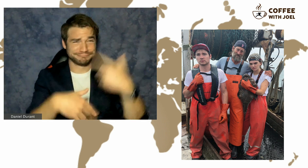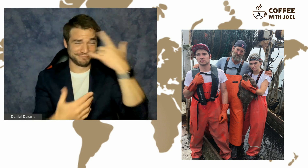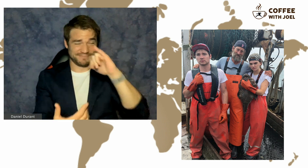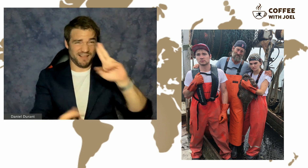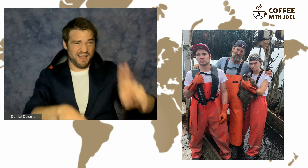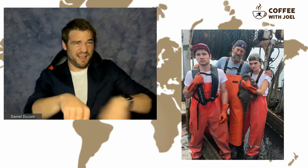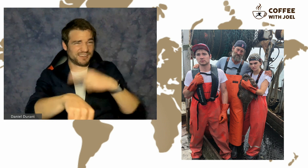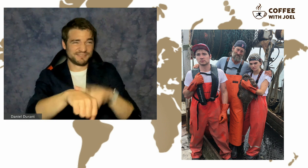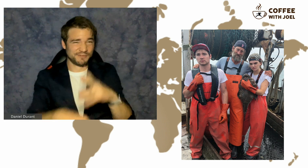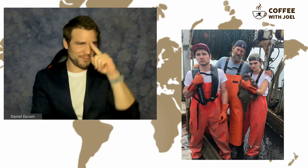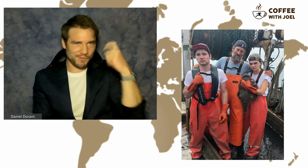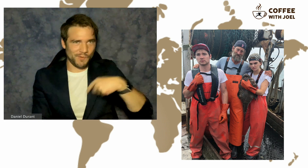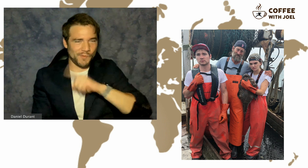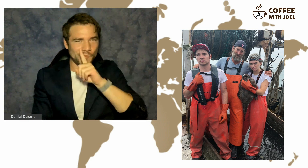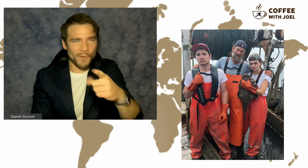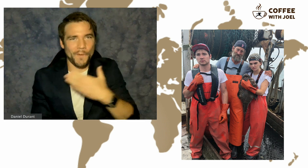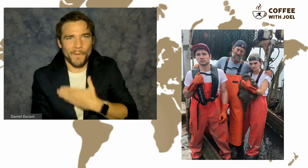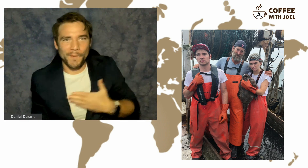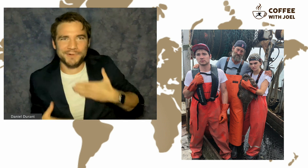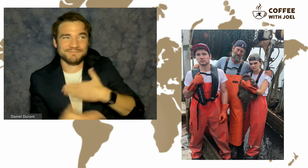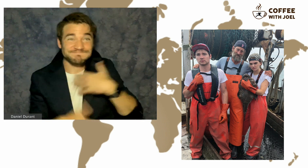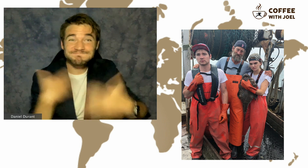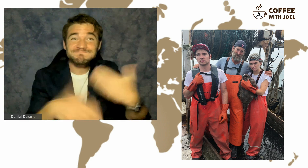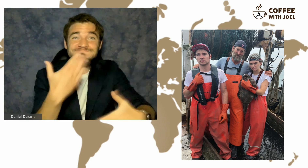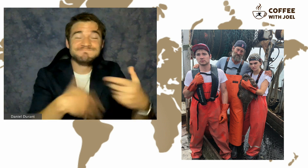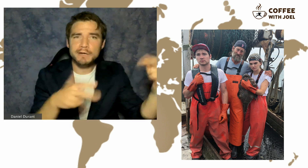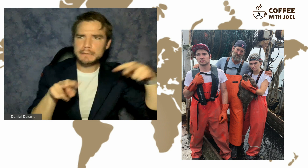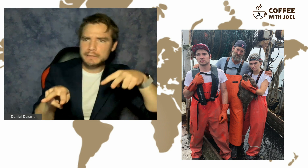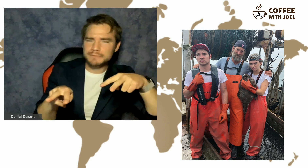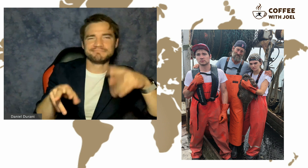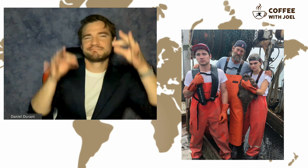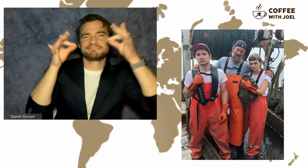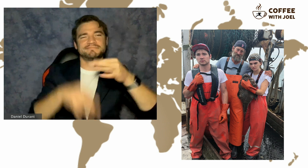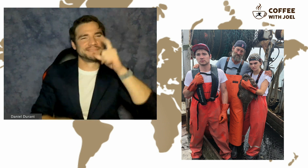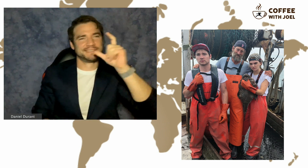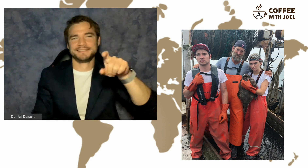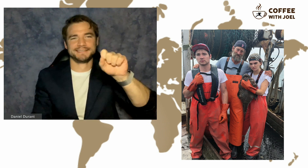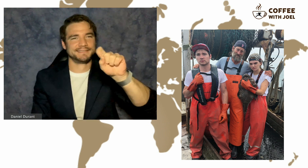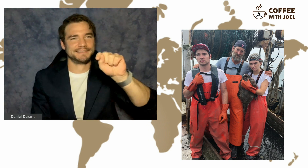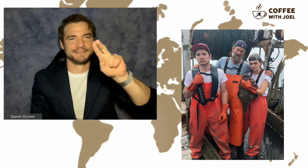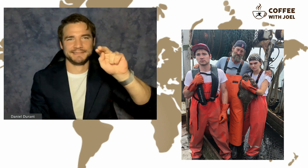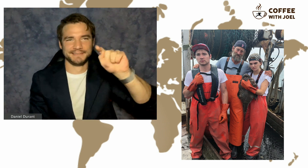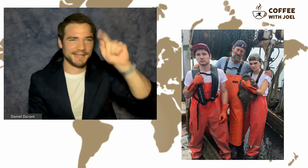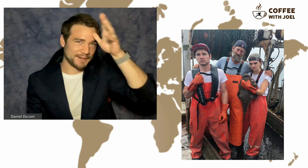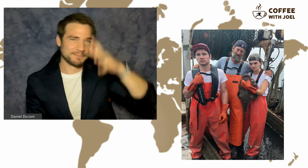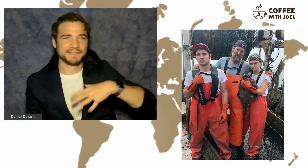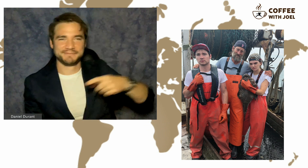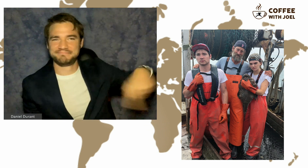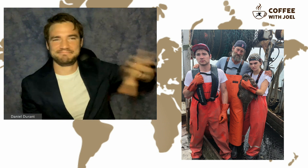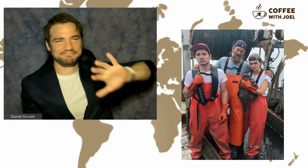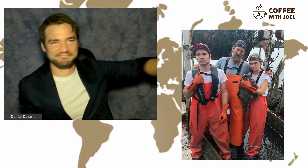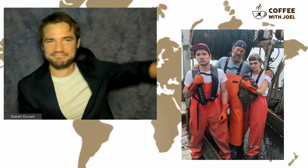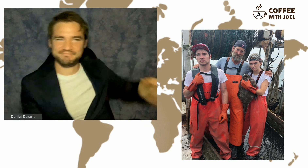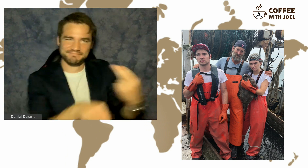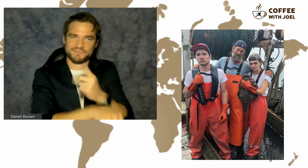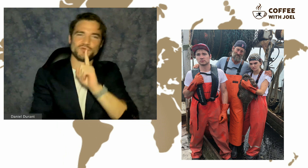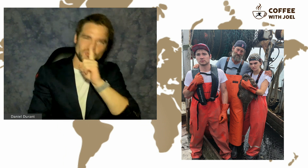and were naturals at it because we really enjoyed it, and they decided they didn’t need stuntmen and used us